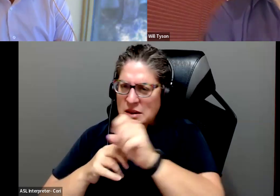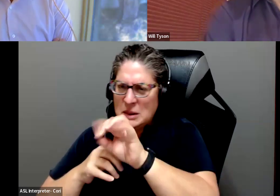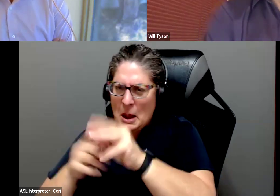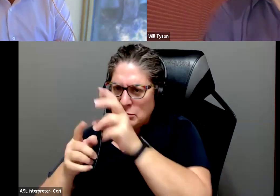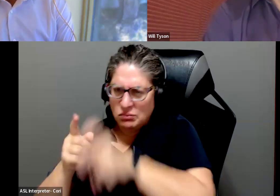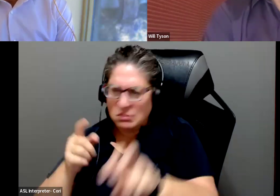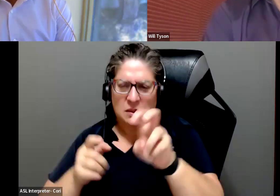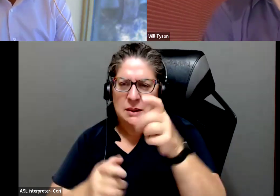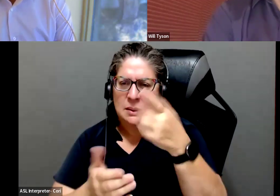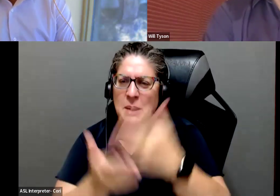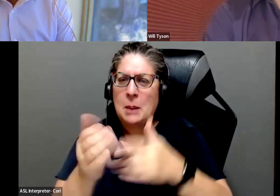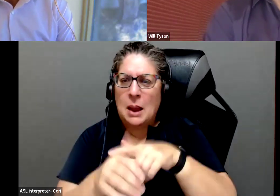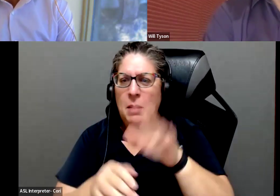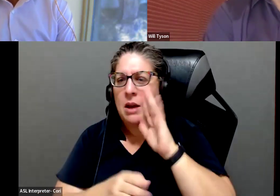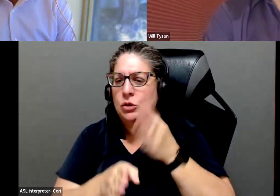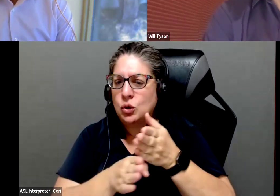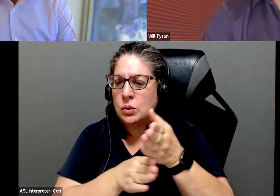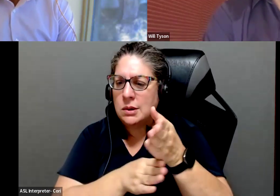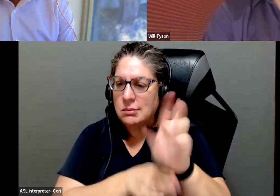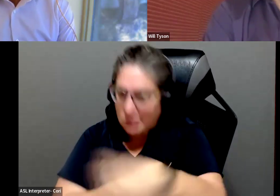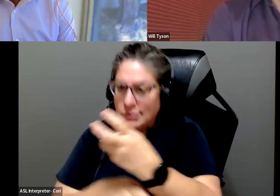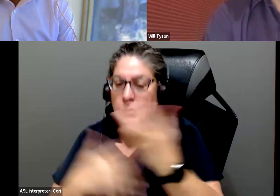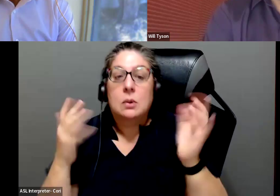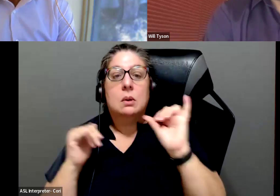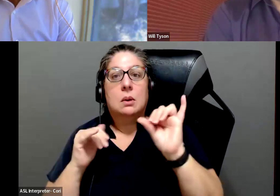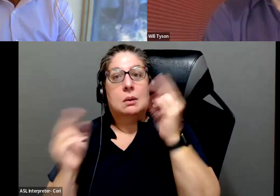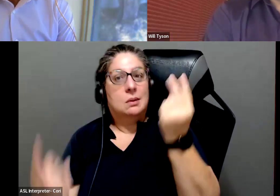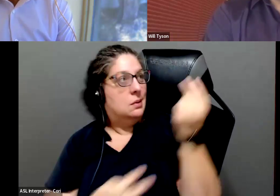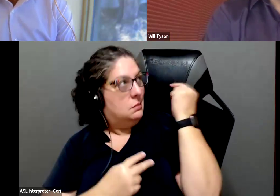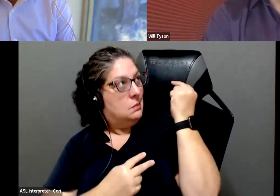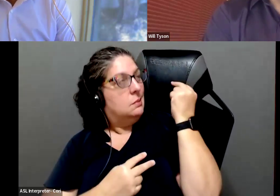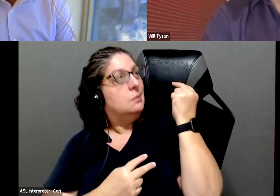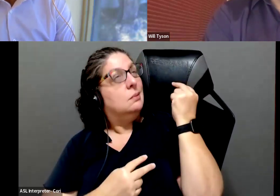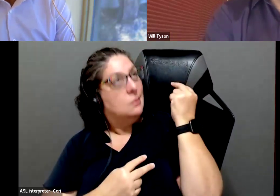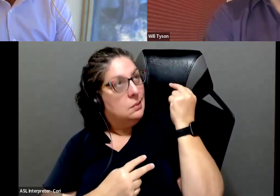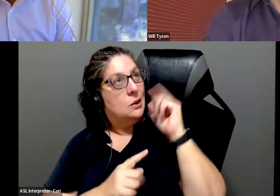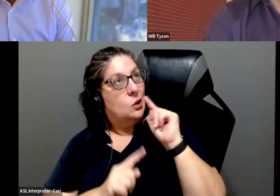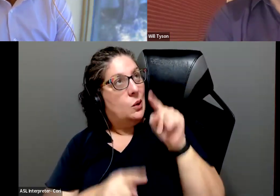At some point in their career and looking back going to the North Carolina school of